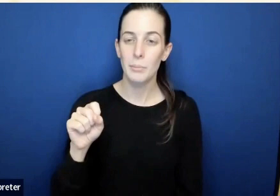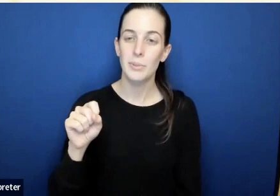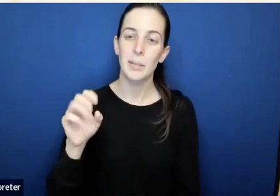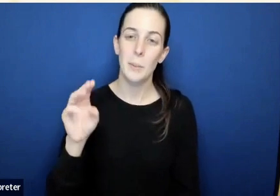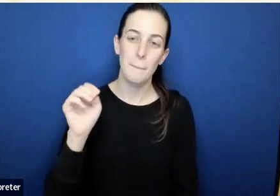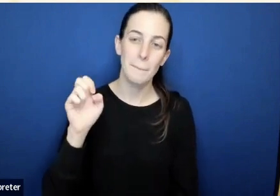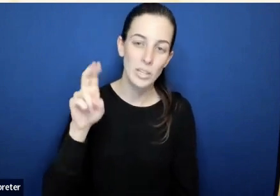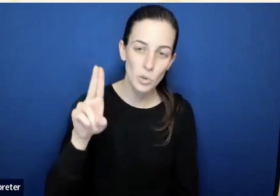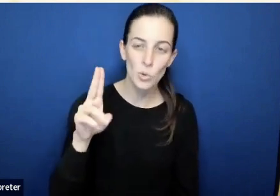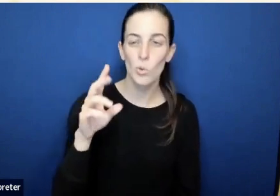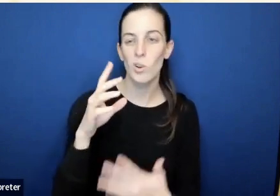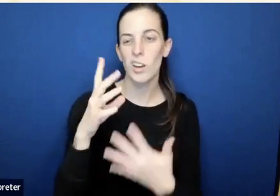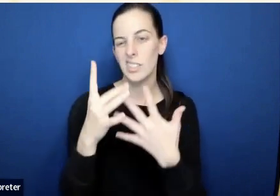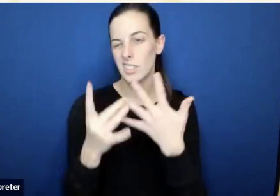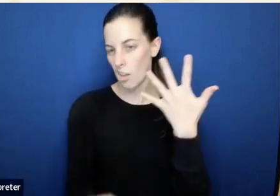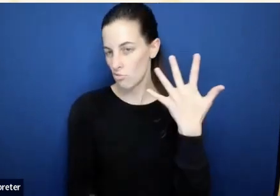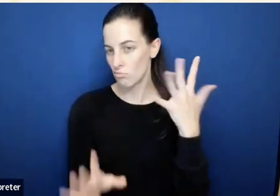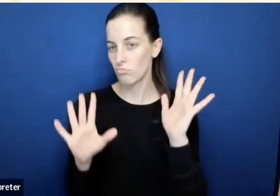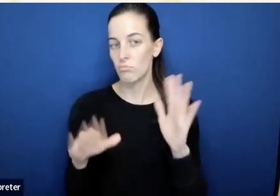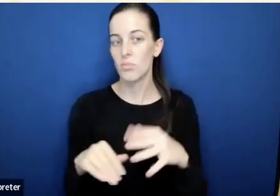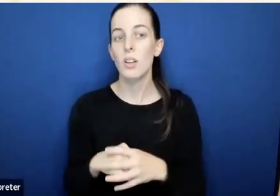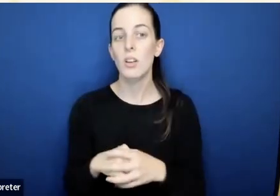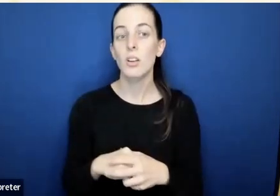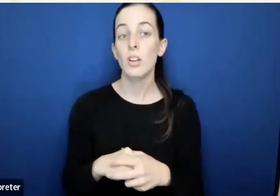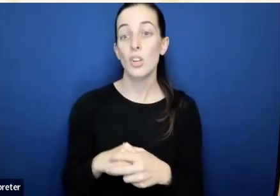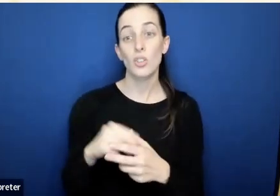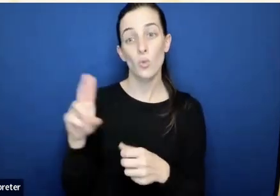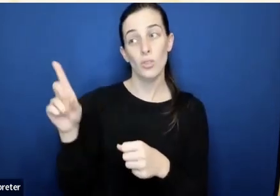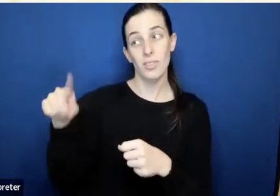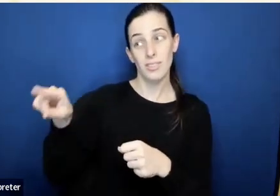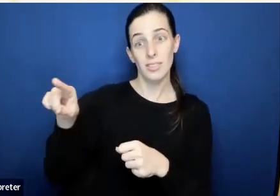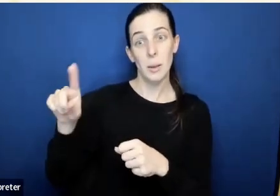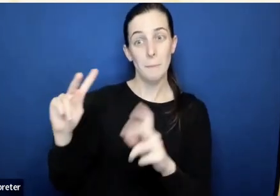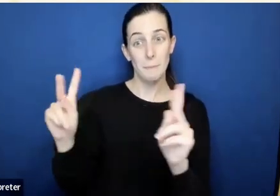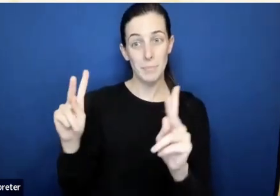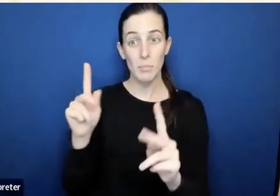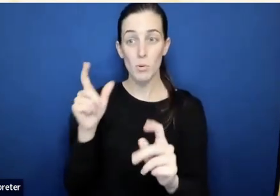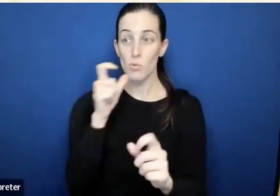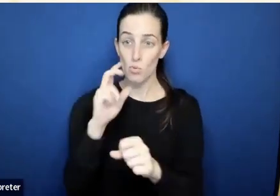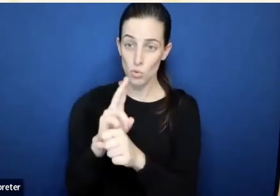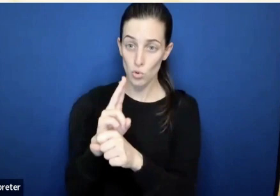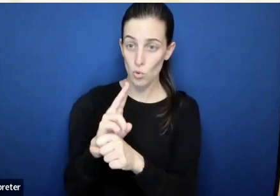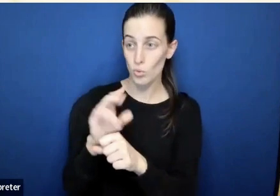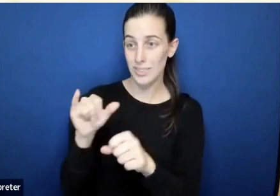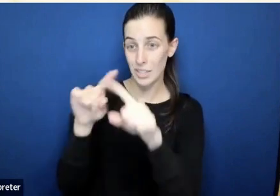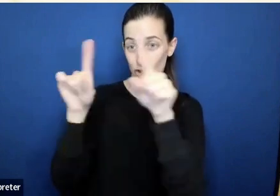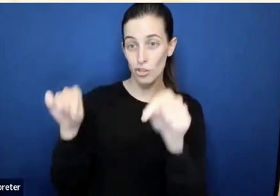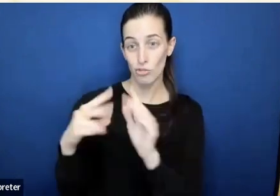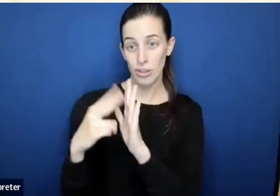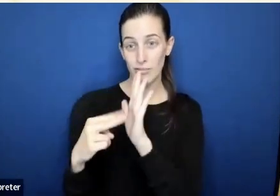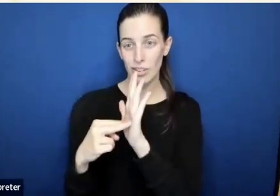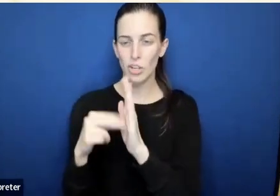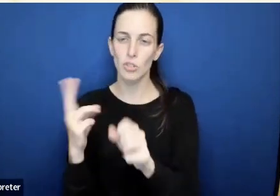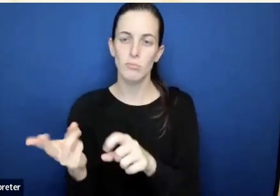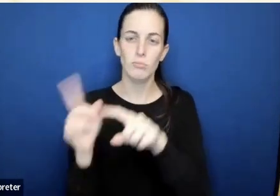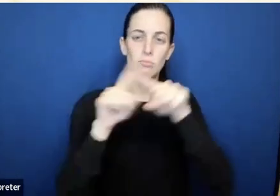Sighted users can perceive these controls with the help of visual design patterns. But without semantics, the assistive technology users